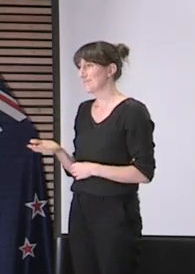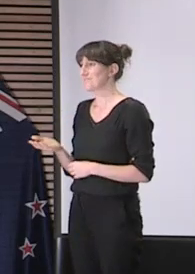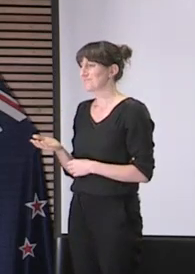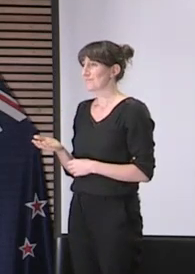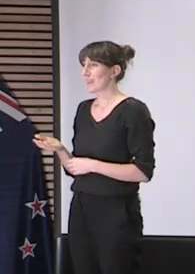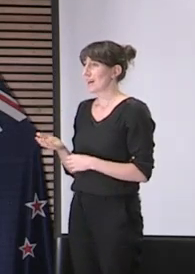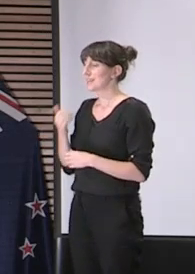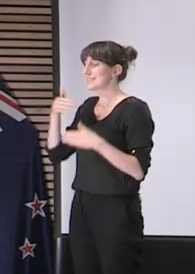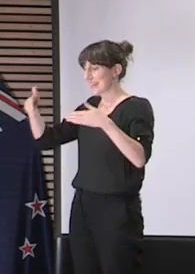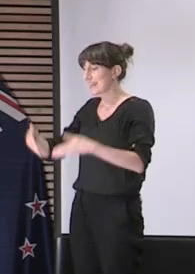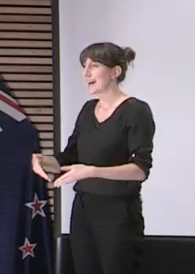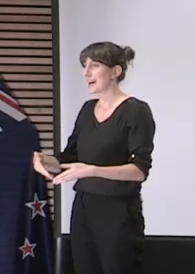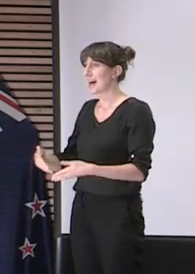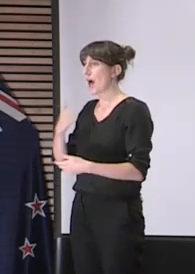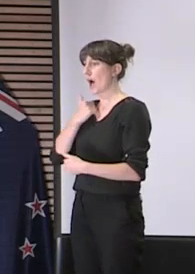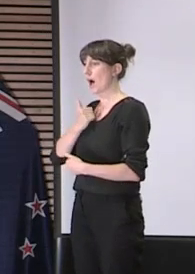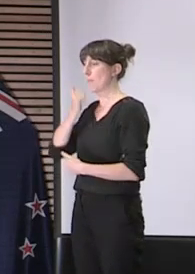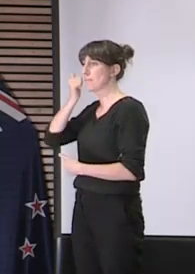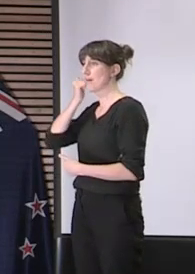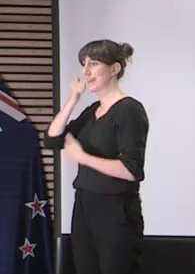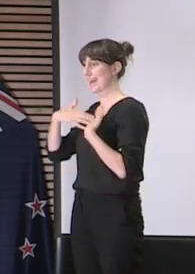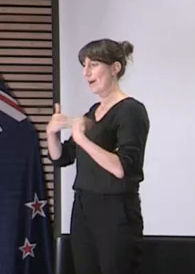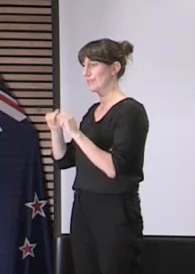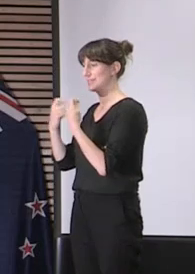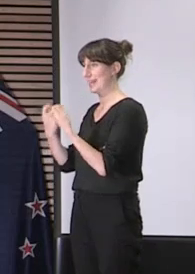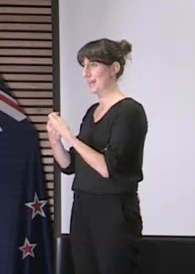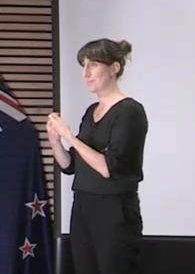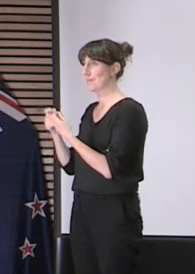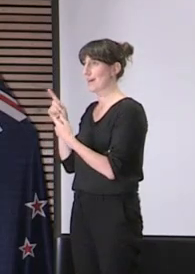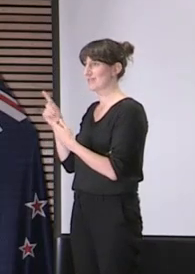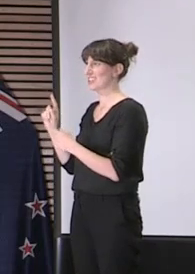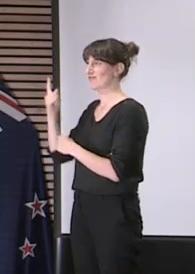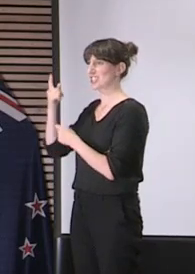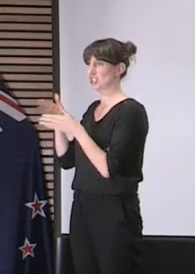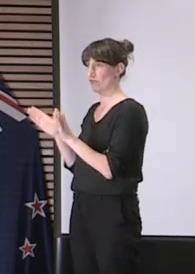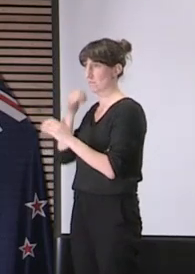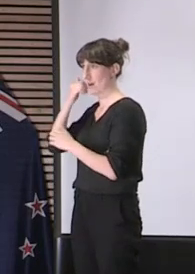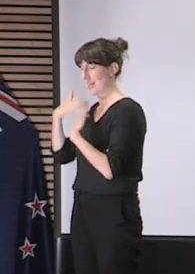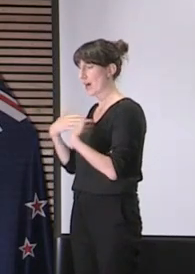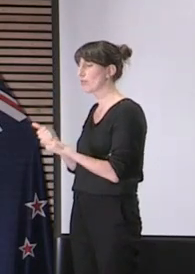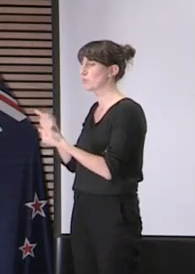concerns, please? The advice around tangihanga has